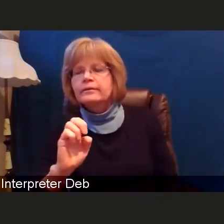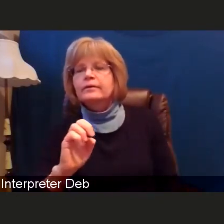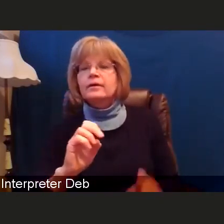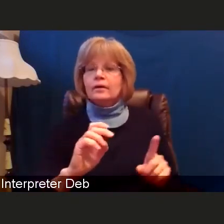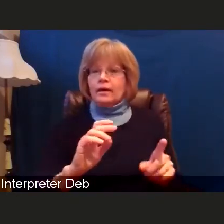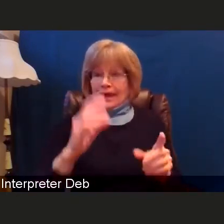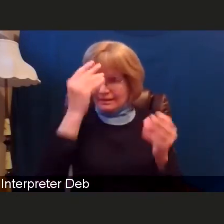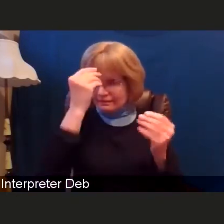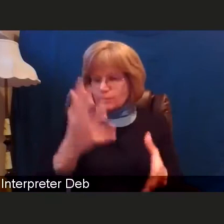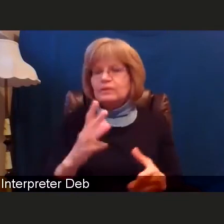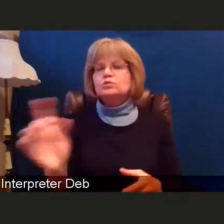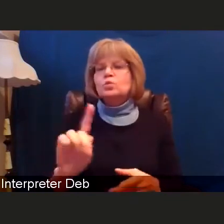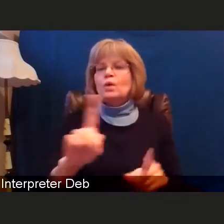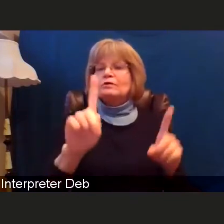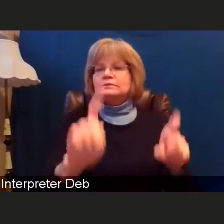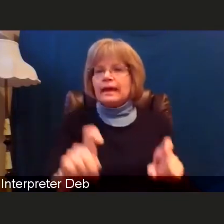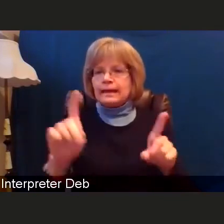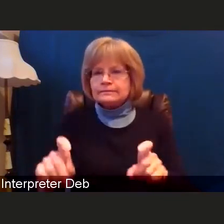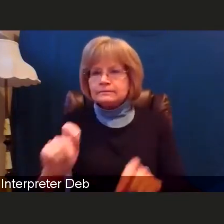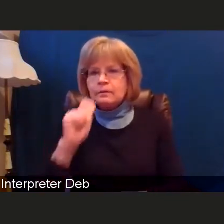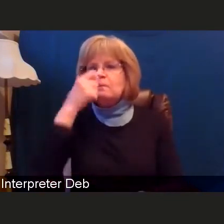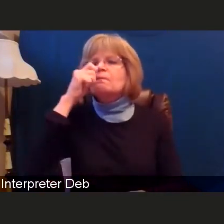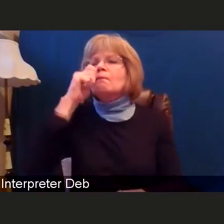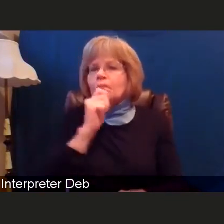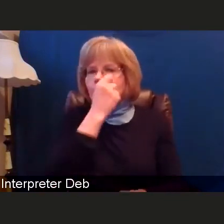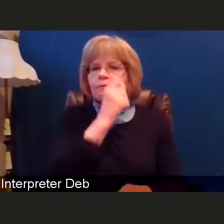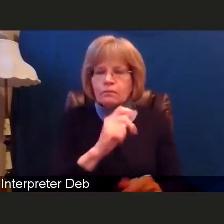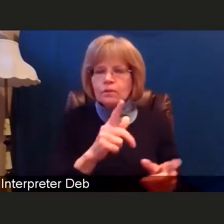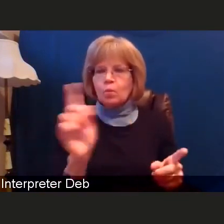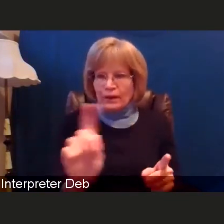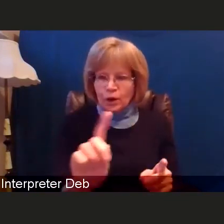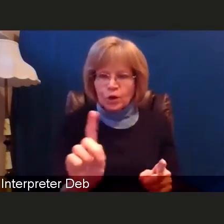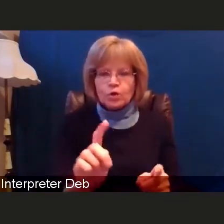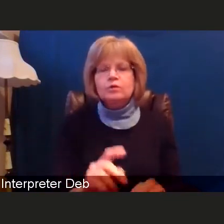and some of the things that now seem old hat to us. And then finally you need to know